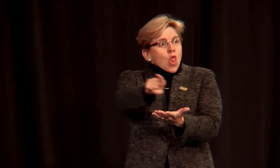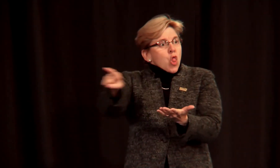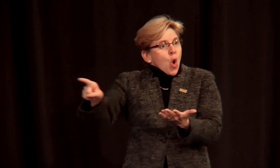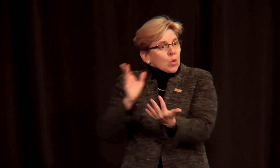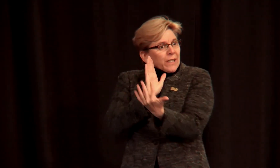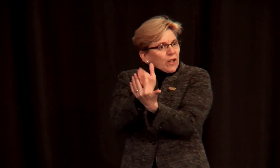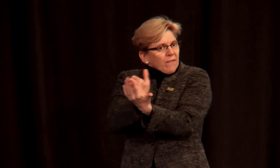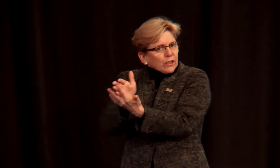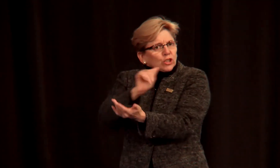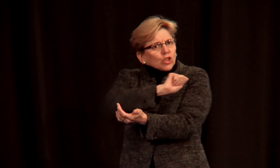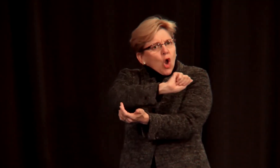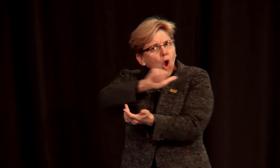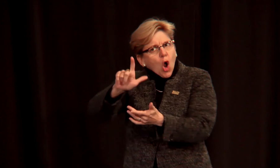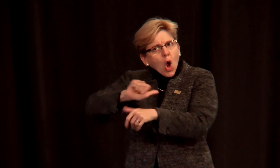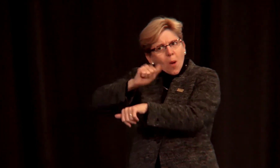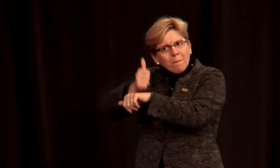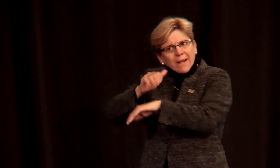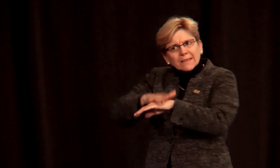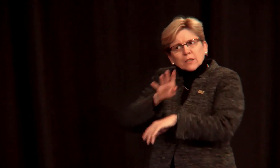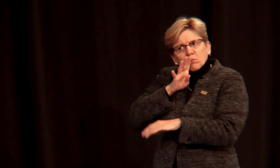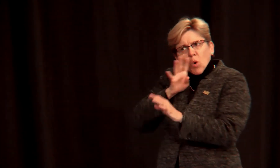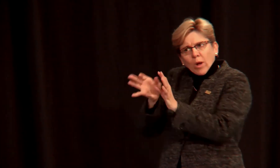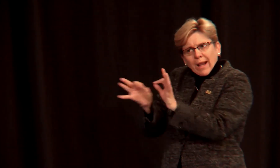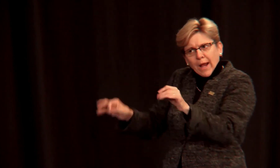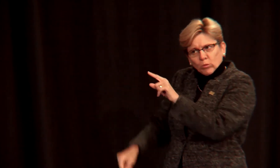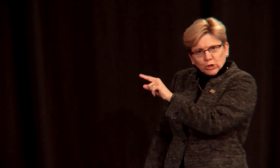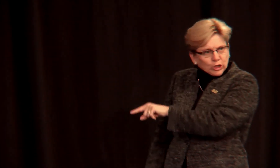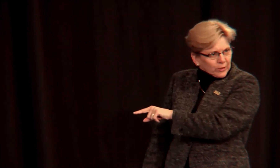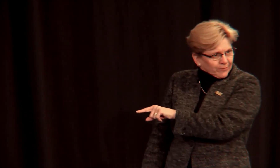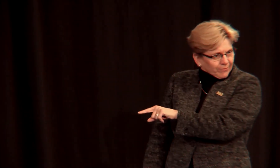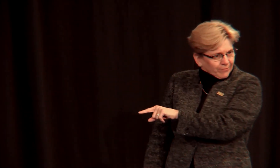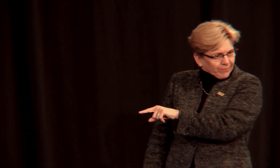These are what a physician has access to as interventions but